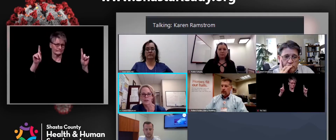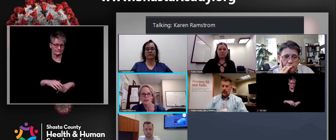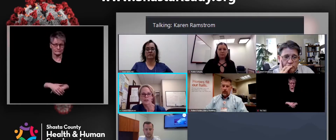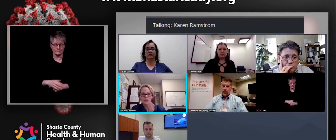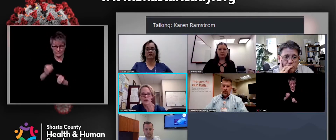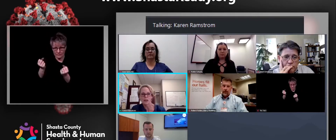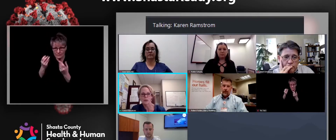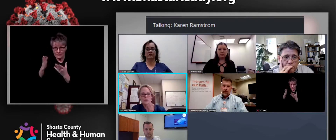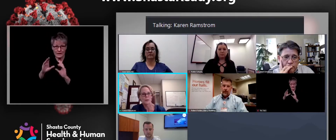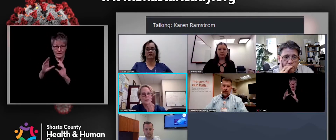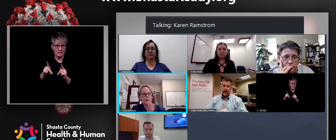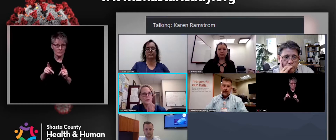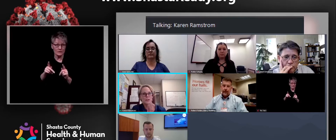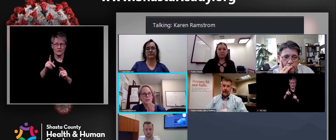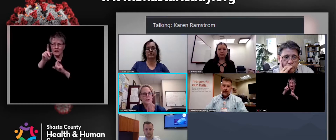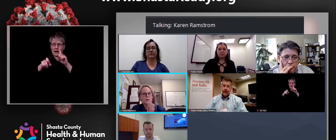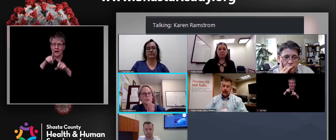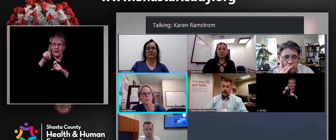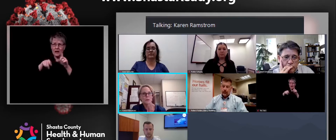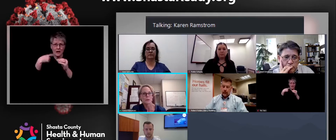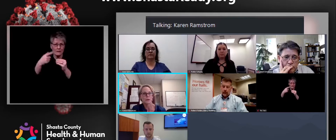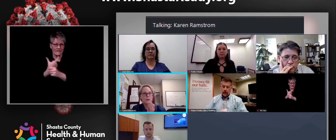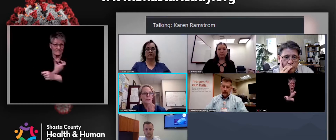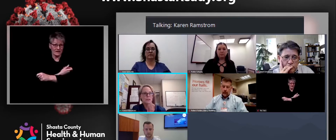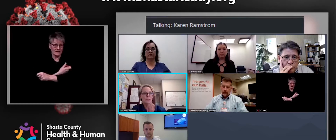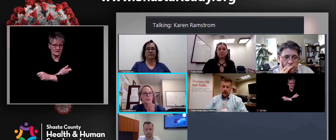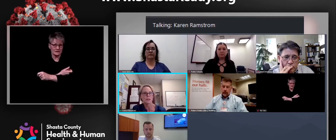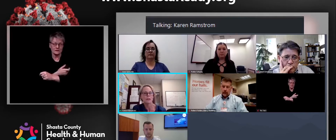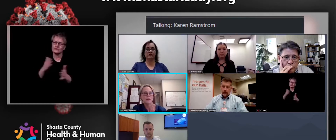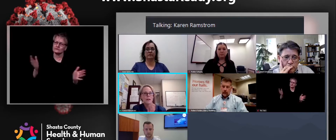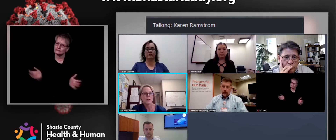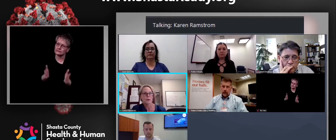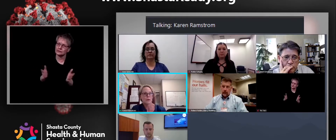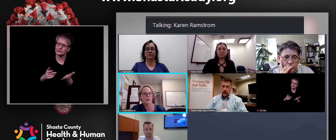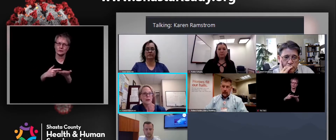And we encourage you to talk about your questions with your family, with your physician, with